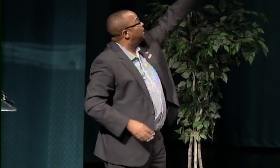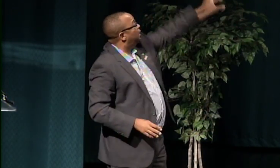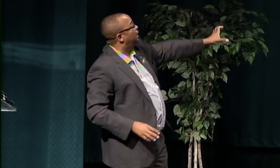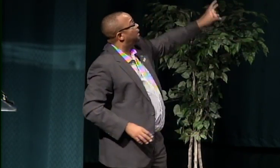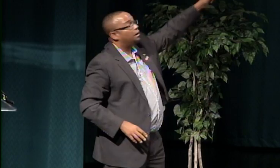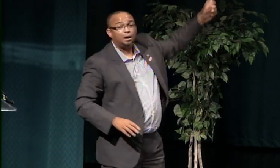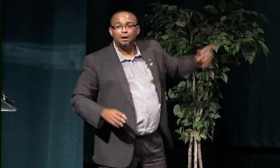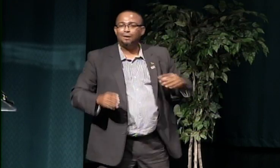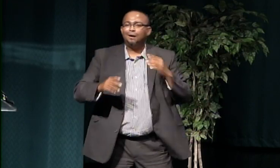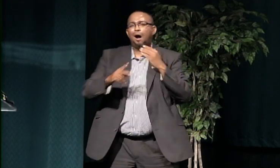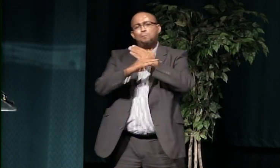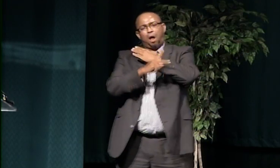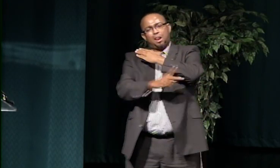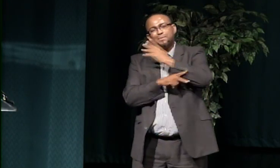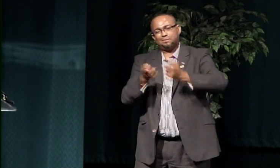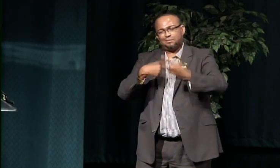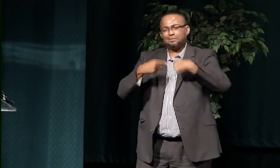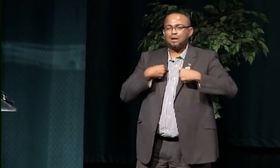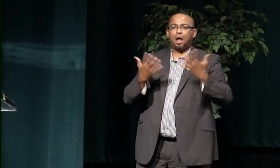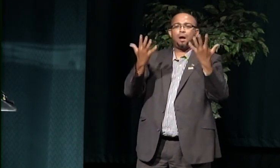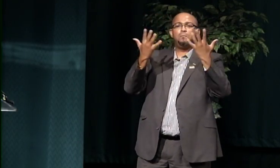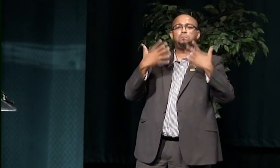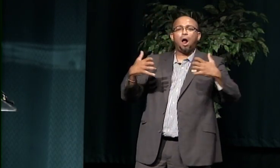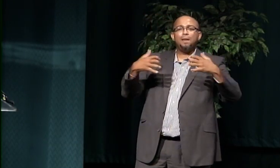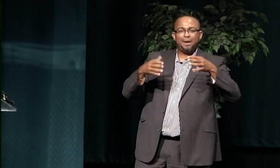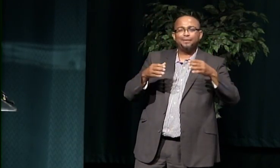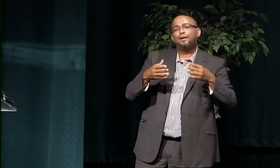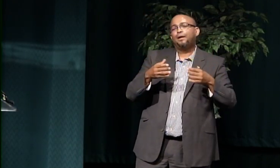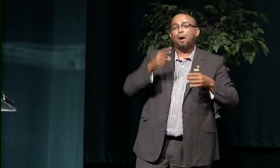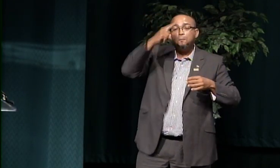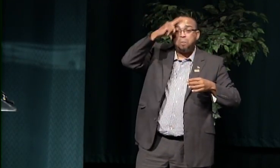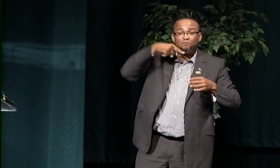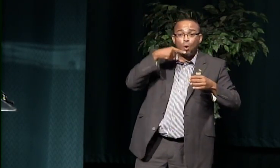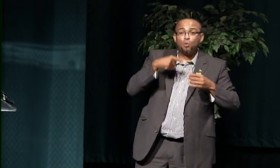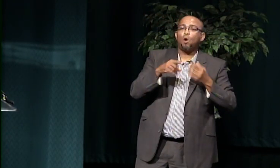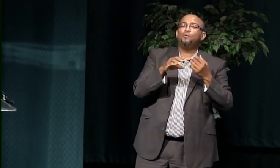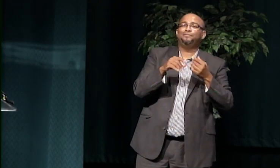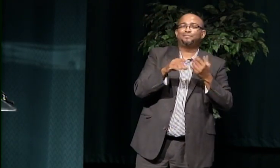for deaf people.